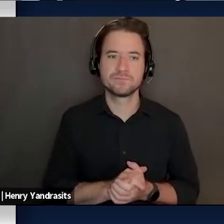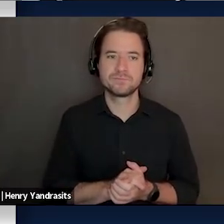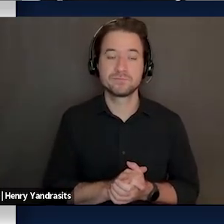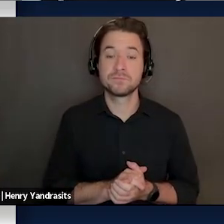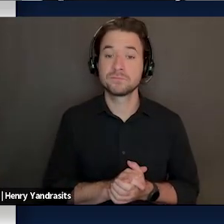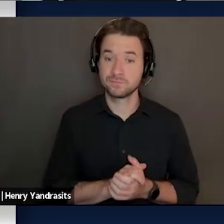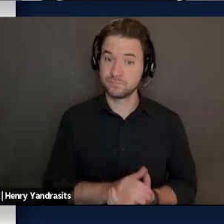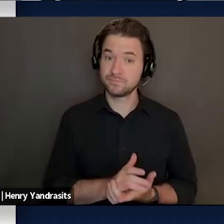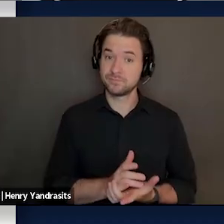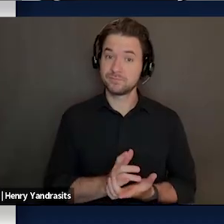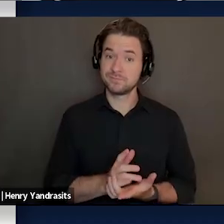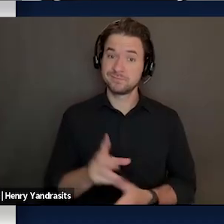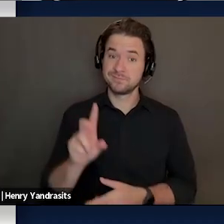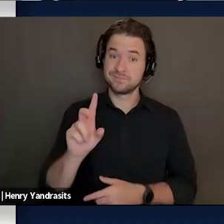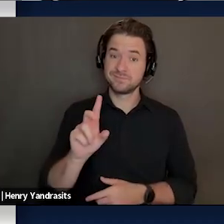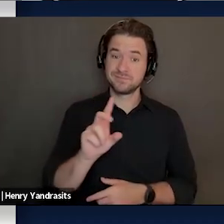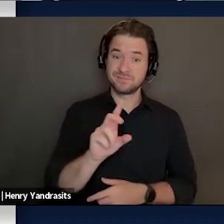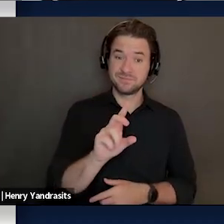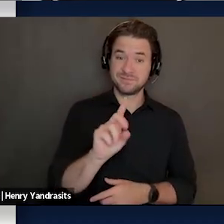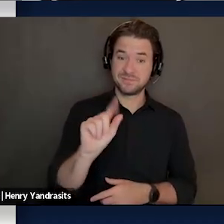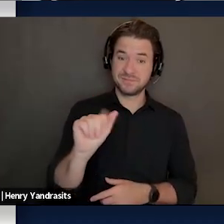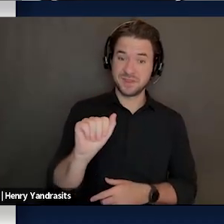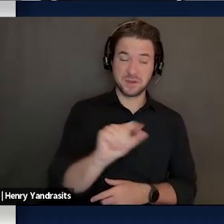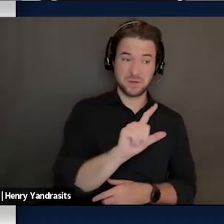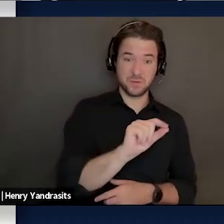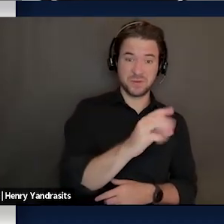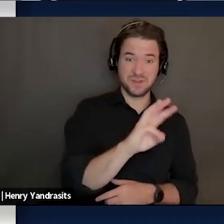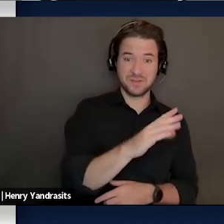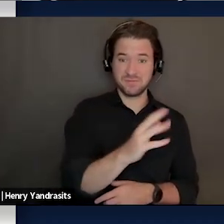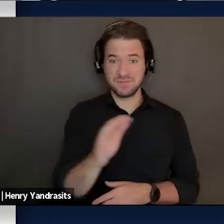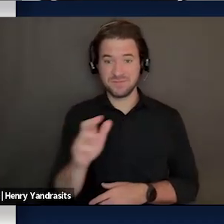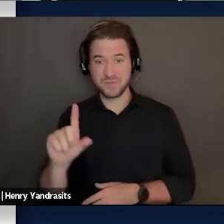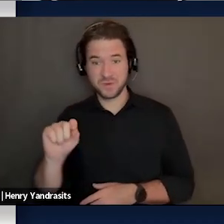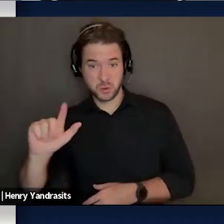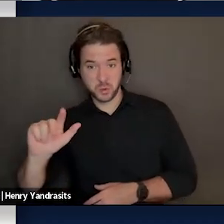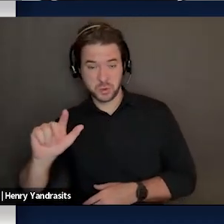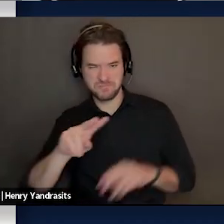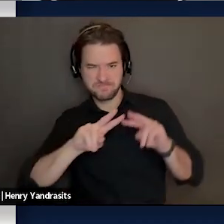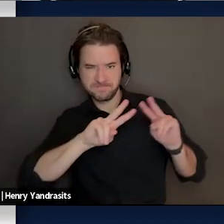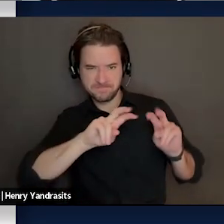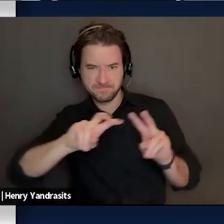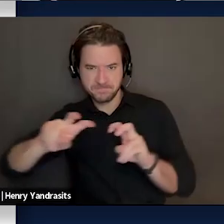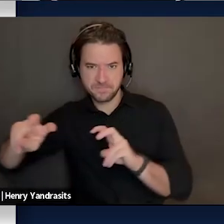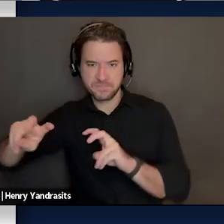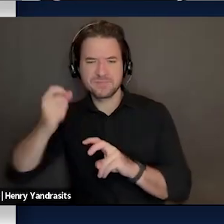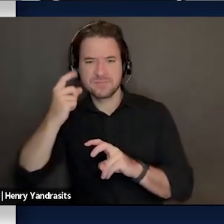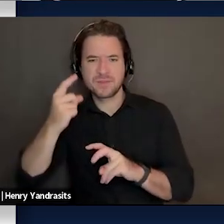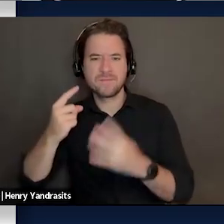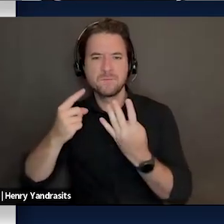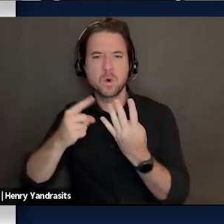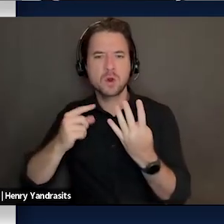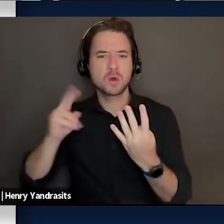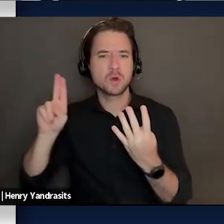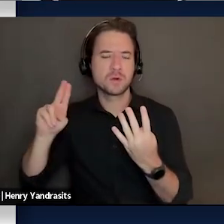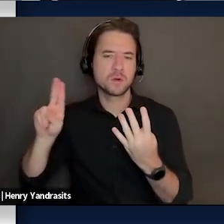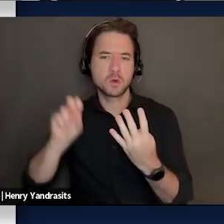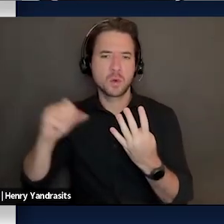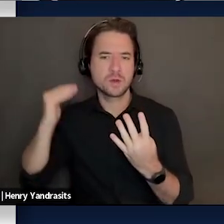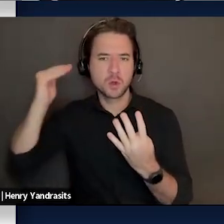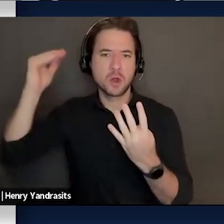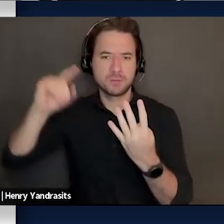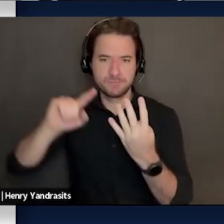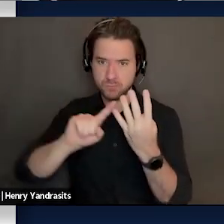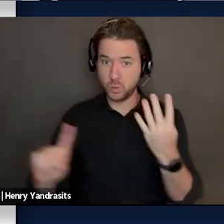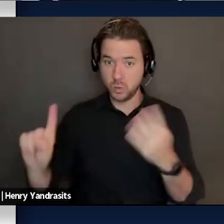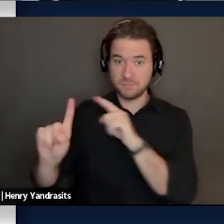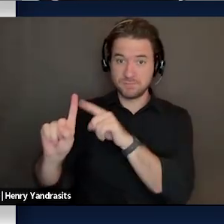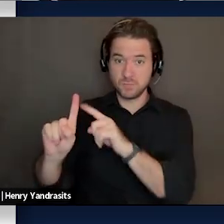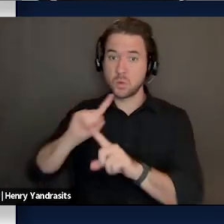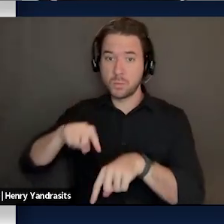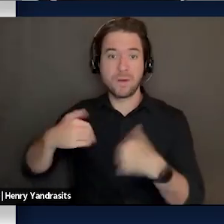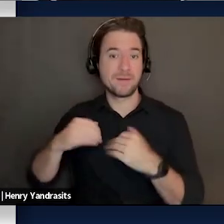When we analyze data from 2016 to 2023, we see that about 1 in 4 U.S. Adults, or 28%, report having at least one disability.